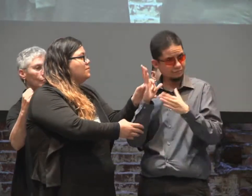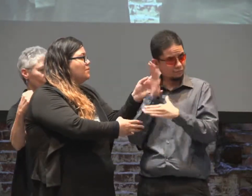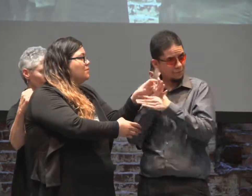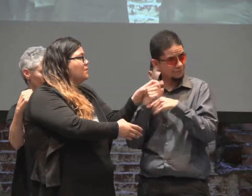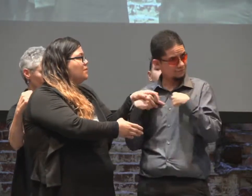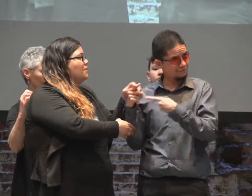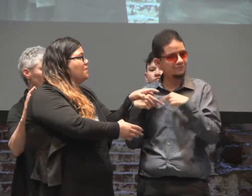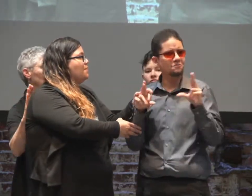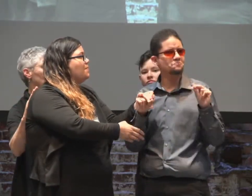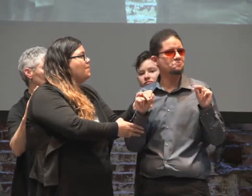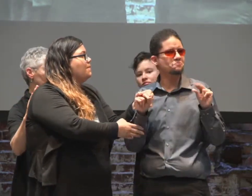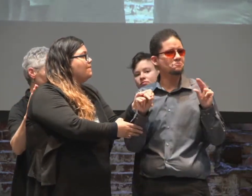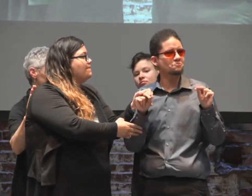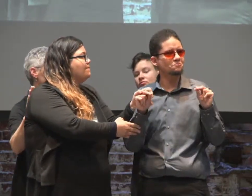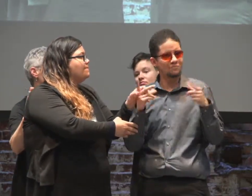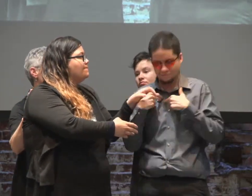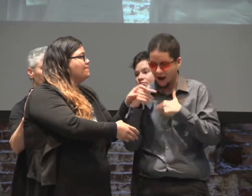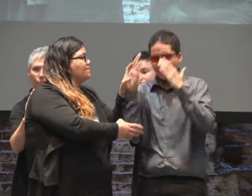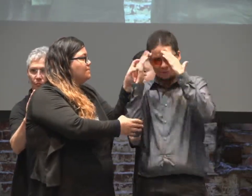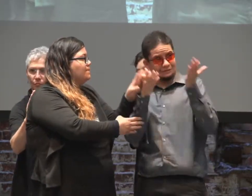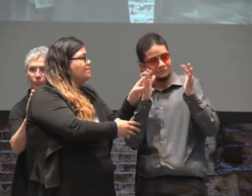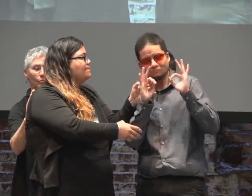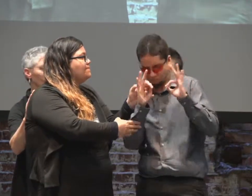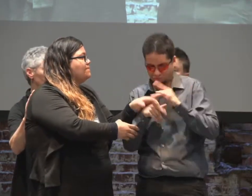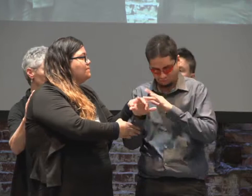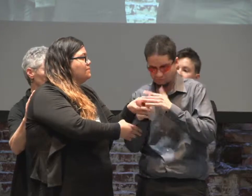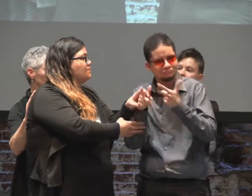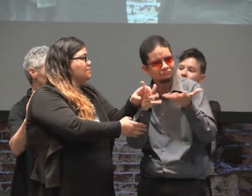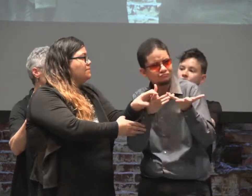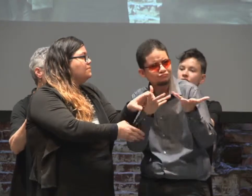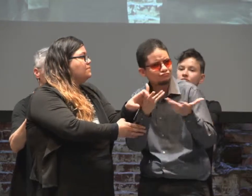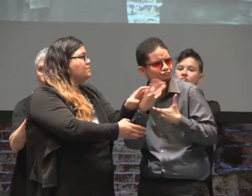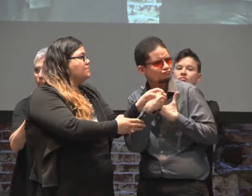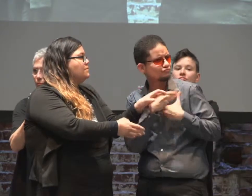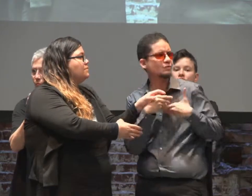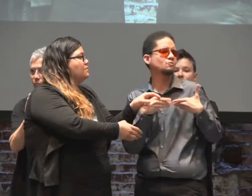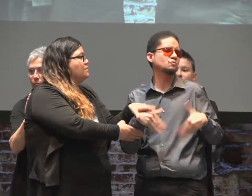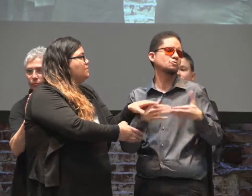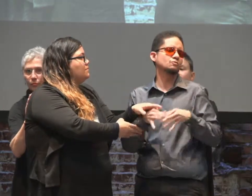Also, otherwise we would not know when is our opportunity to participate in a conversation,